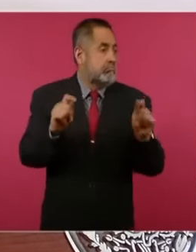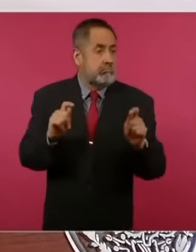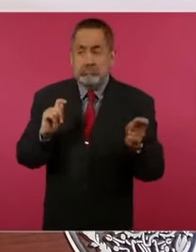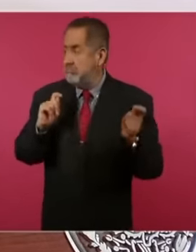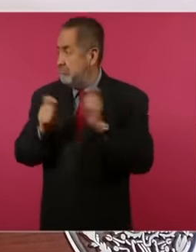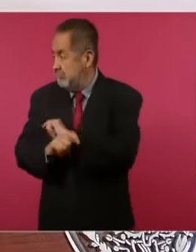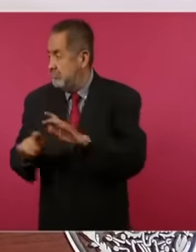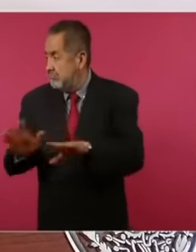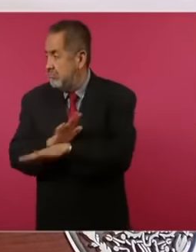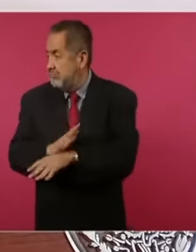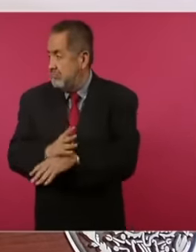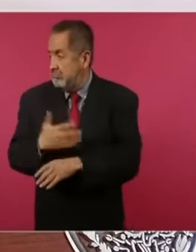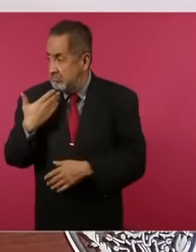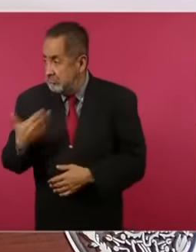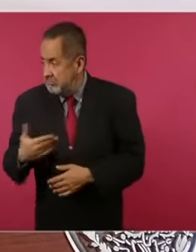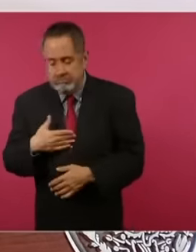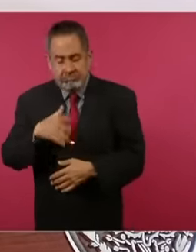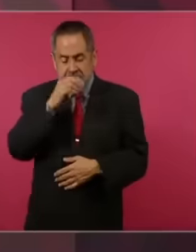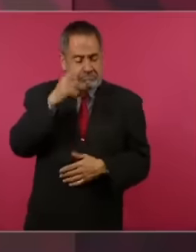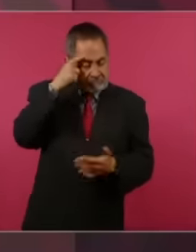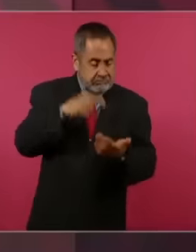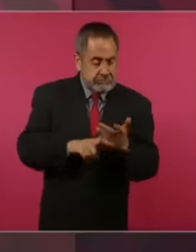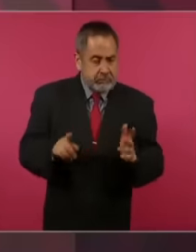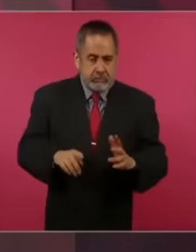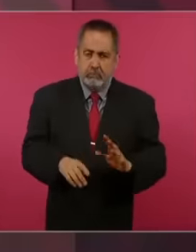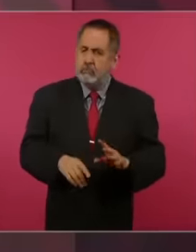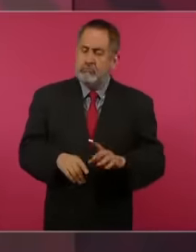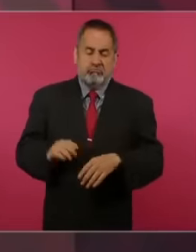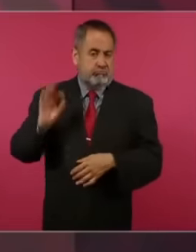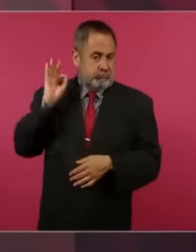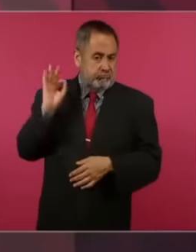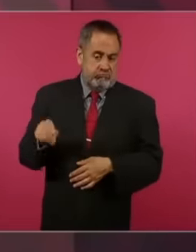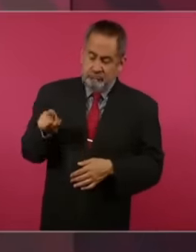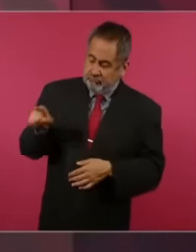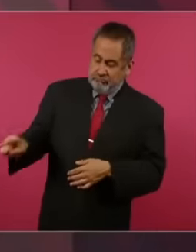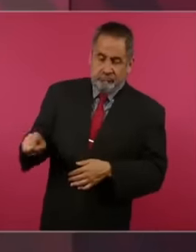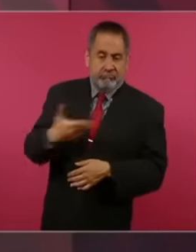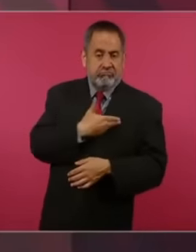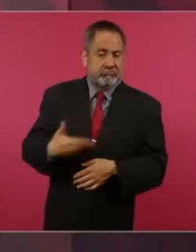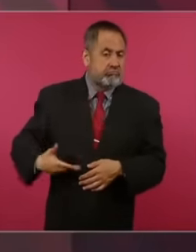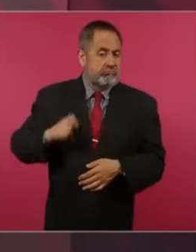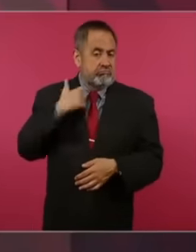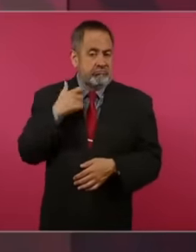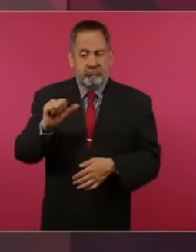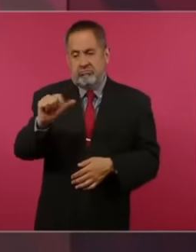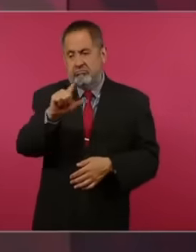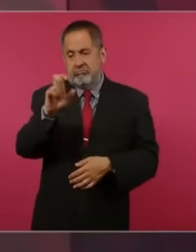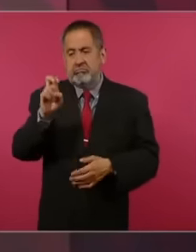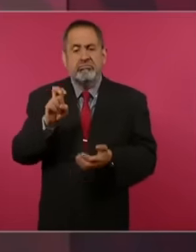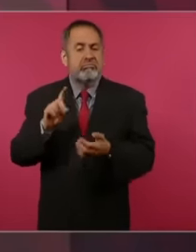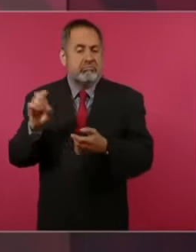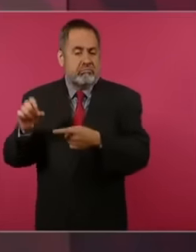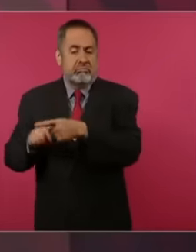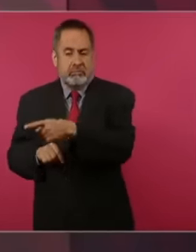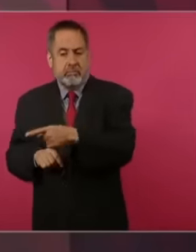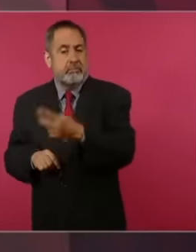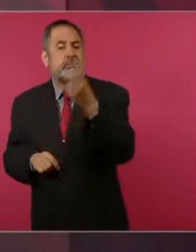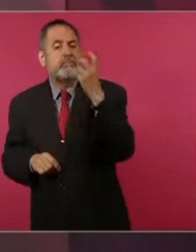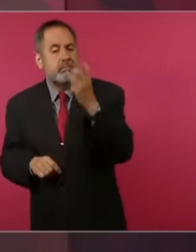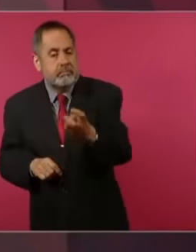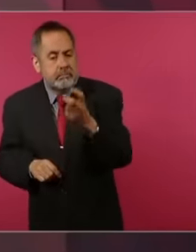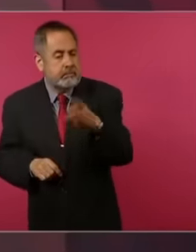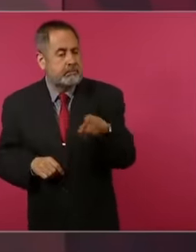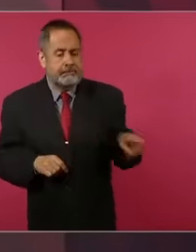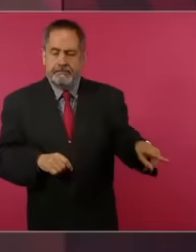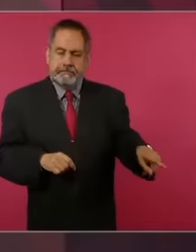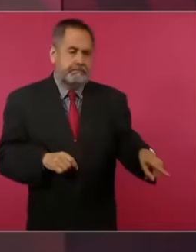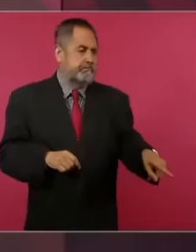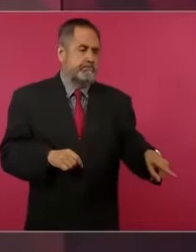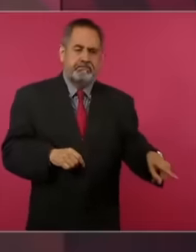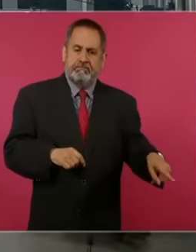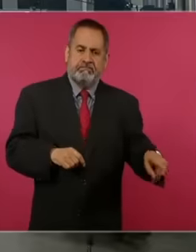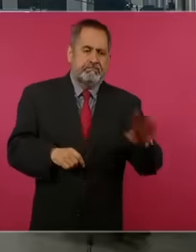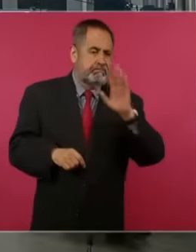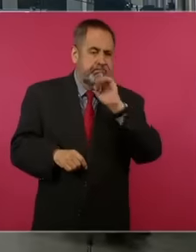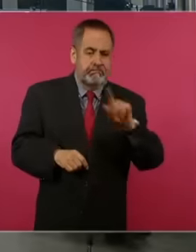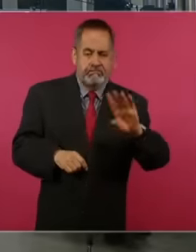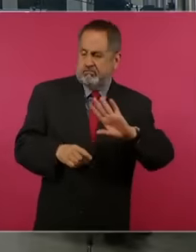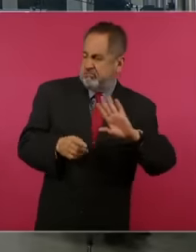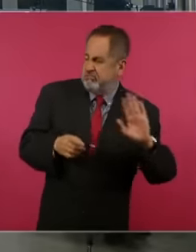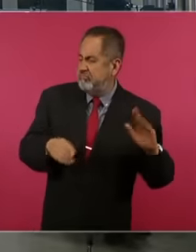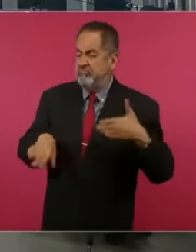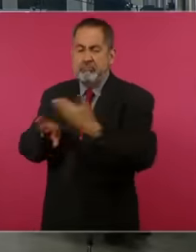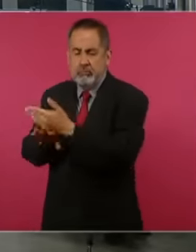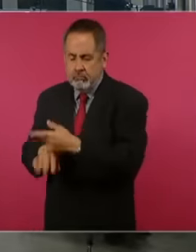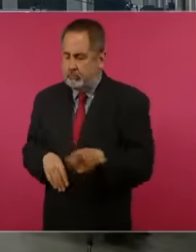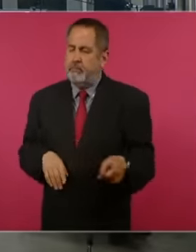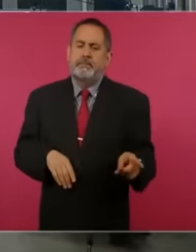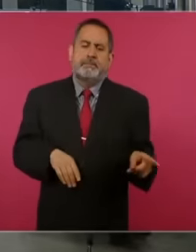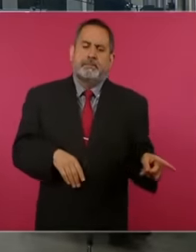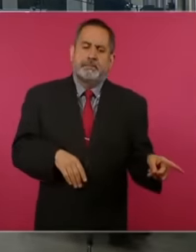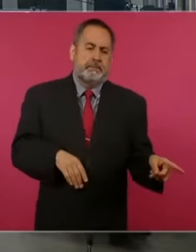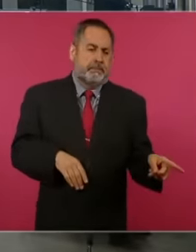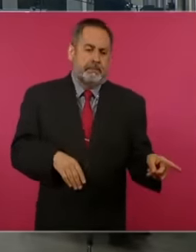that's why what they did to him was stupid because